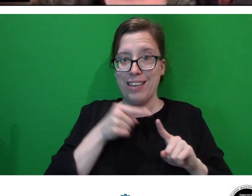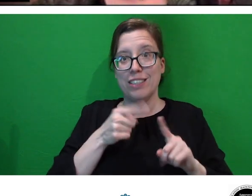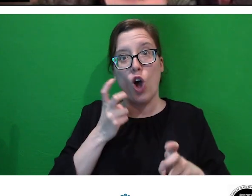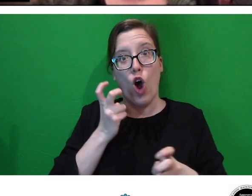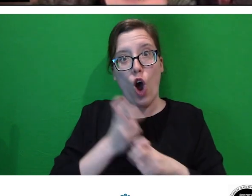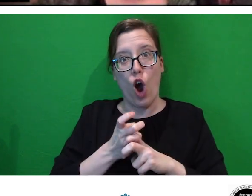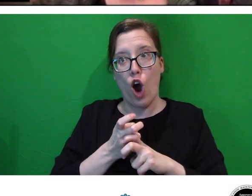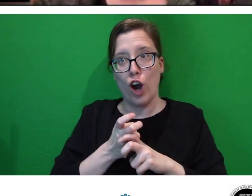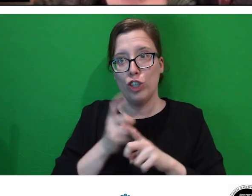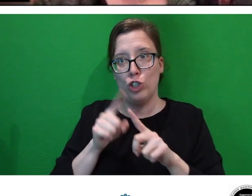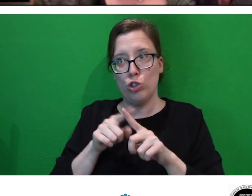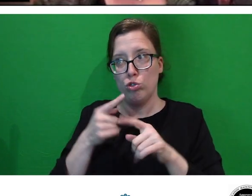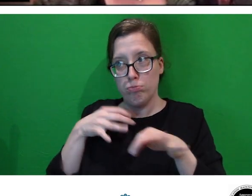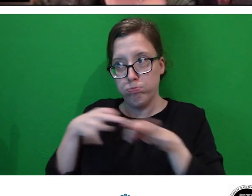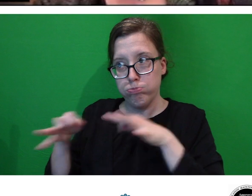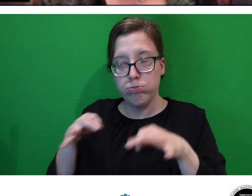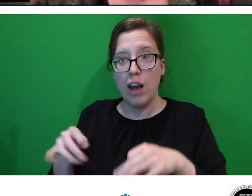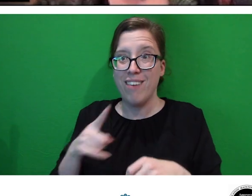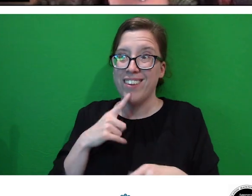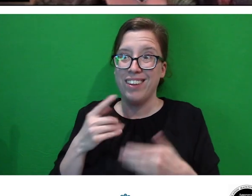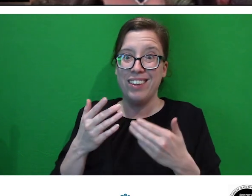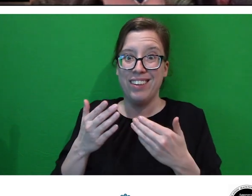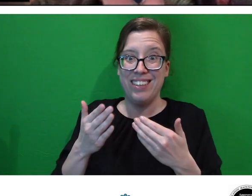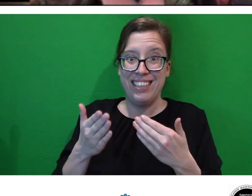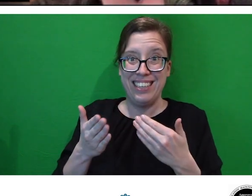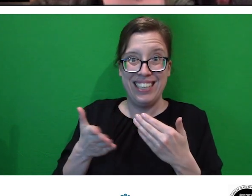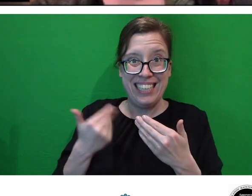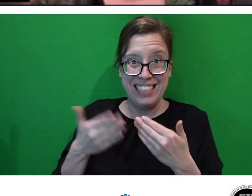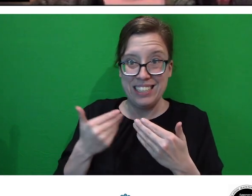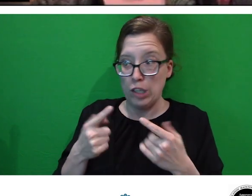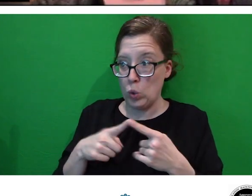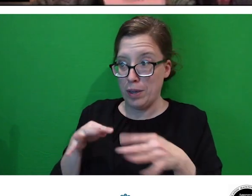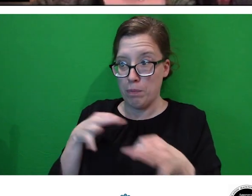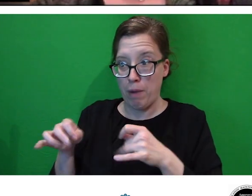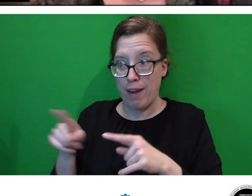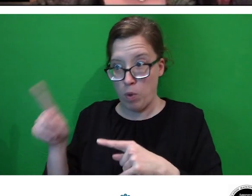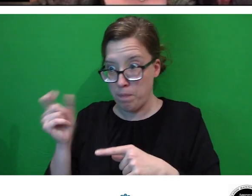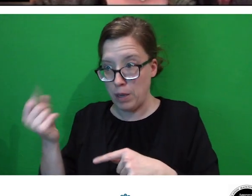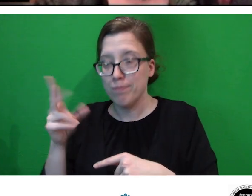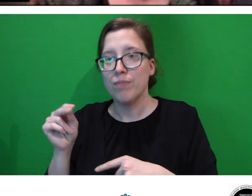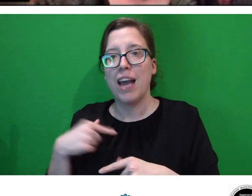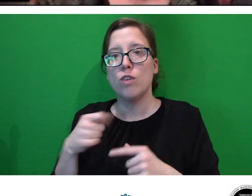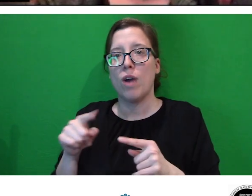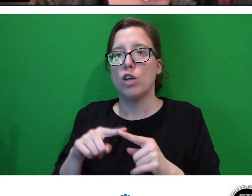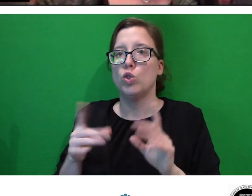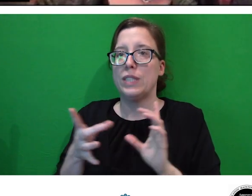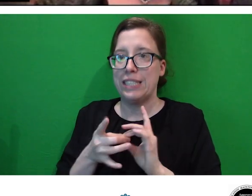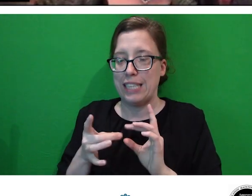And I just don't think that's the answer. What I go back to–and it's a hard sell